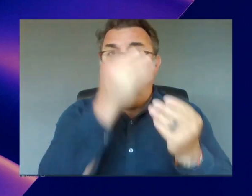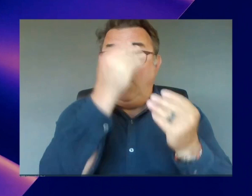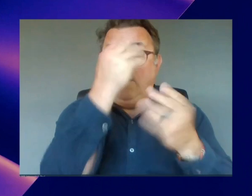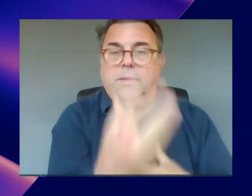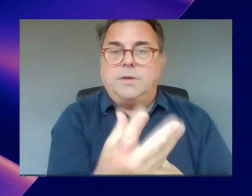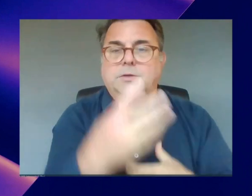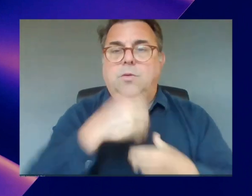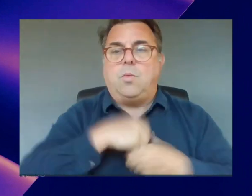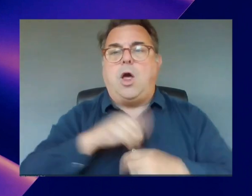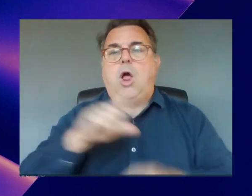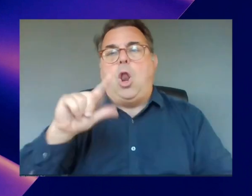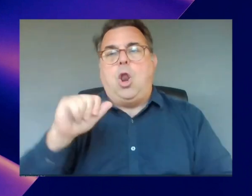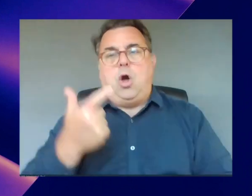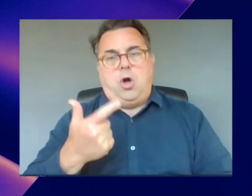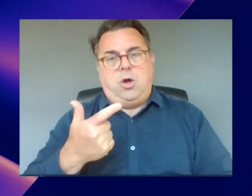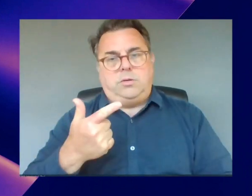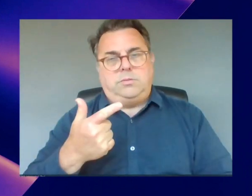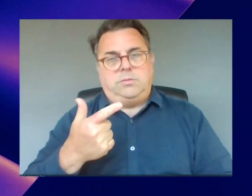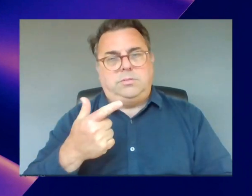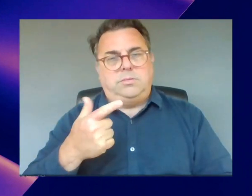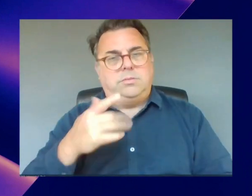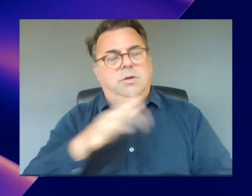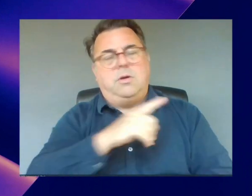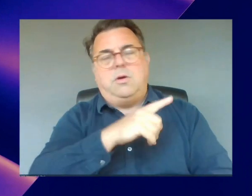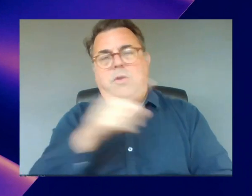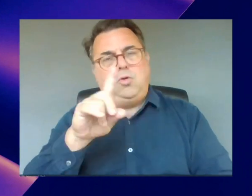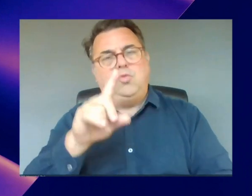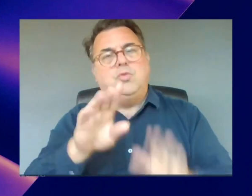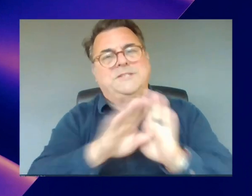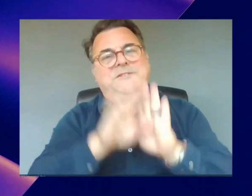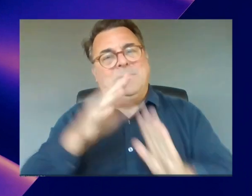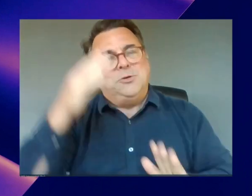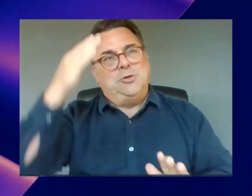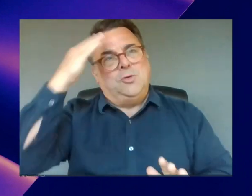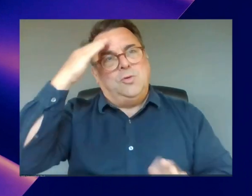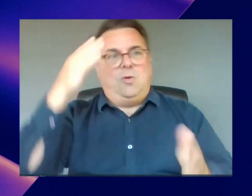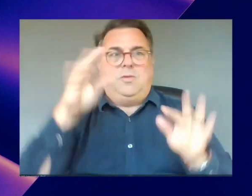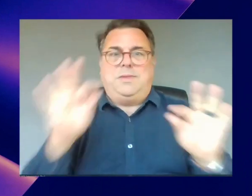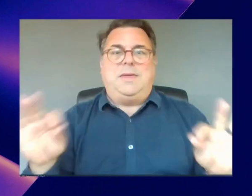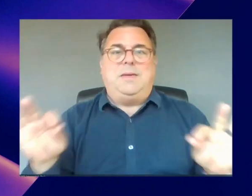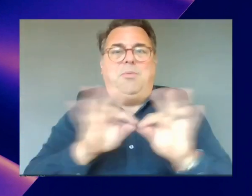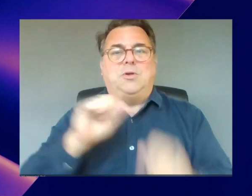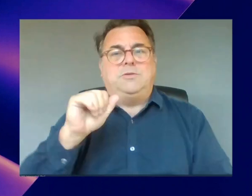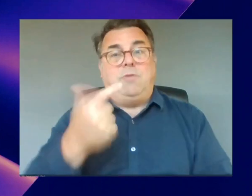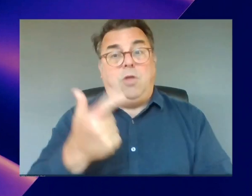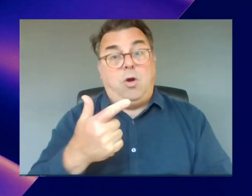And I think every developer and IT operator out there will kind of testify that when they're doing root causation and troubleshooting,